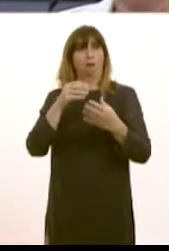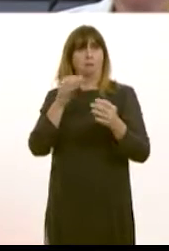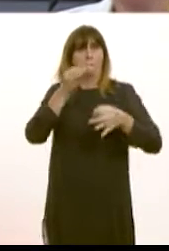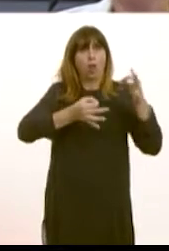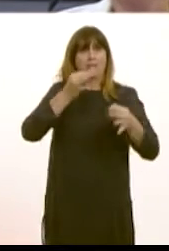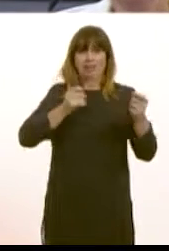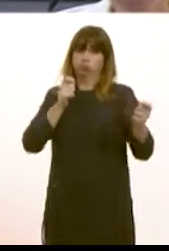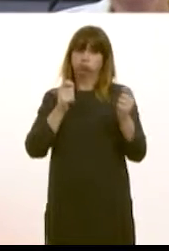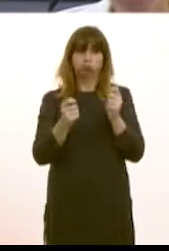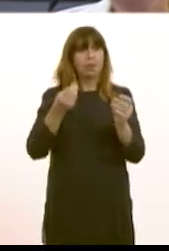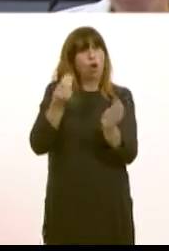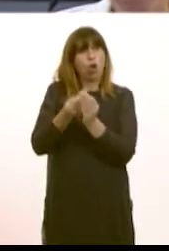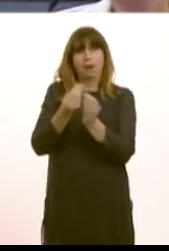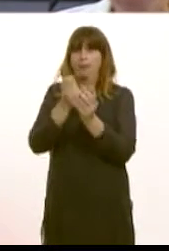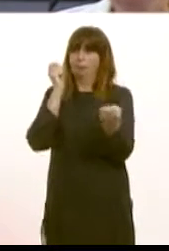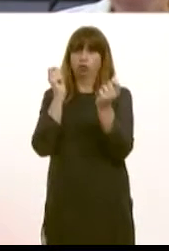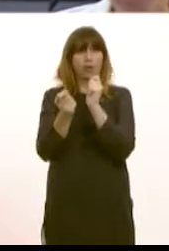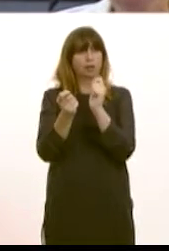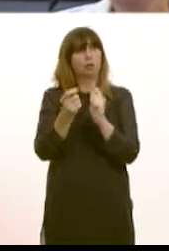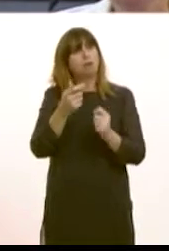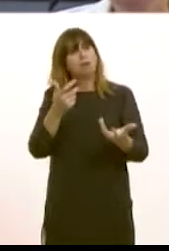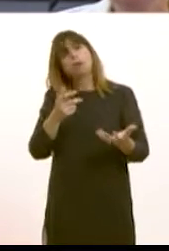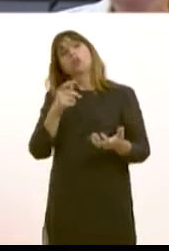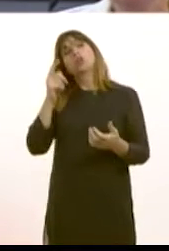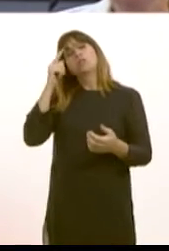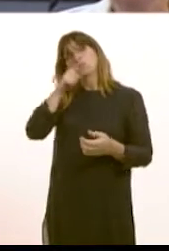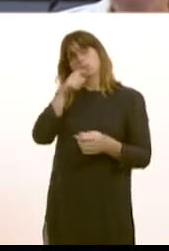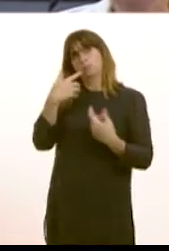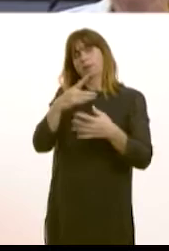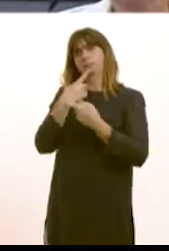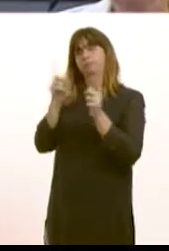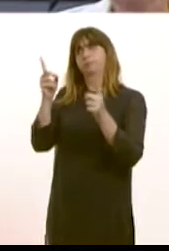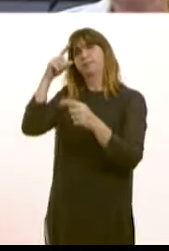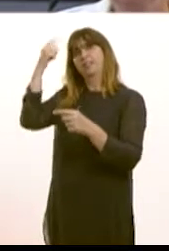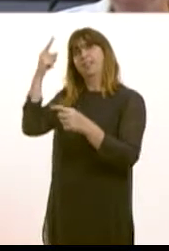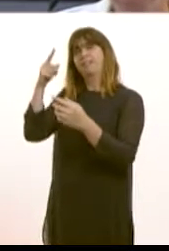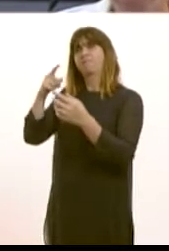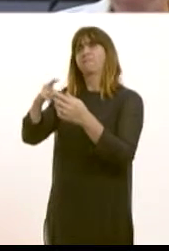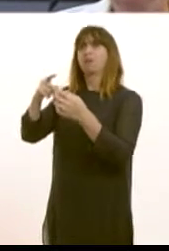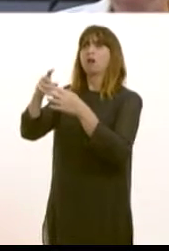Youíve said that Wales should have a veto if the Brexit deal isnít a good one for Wales.